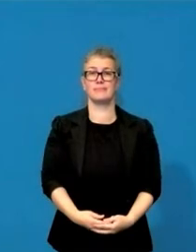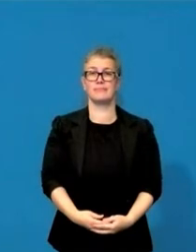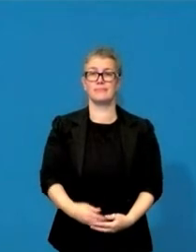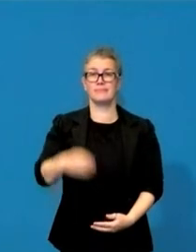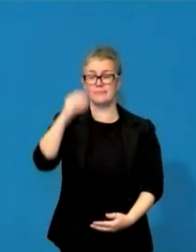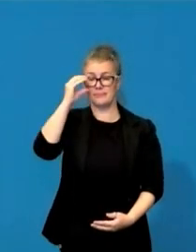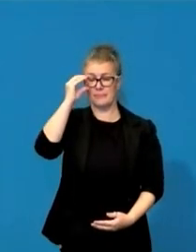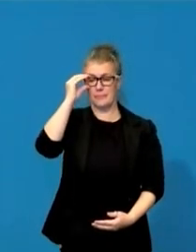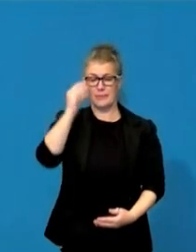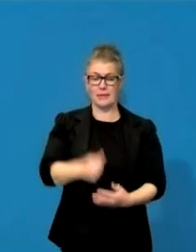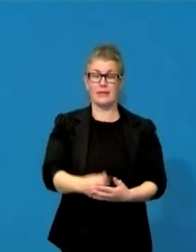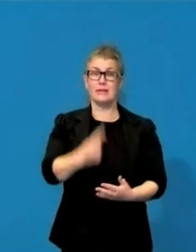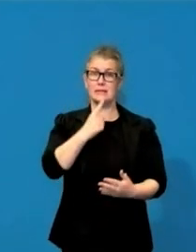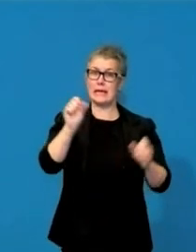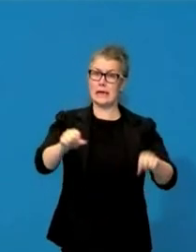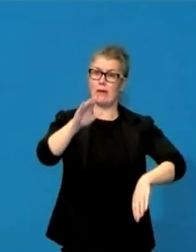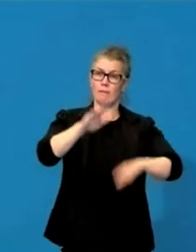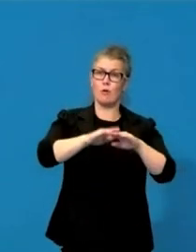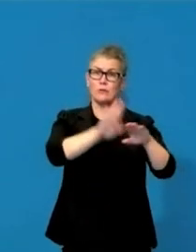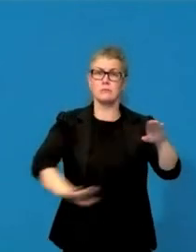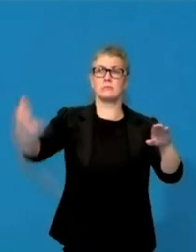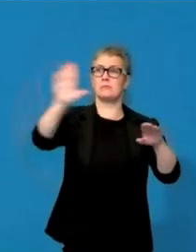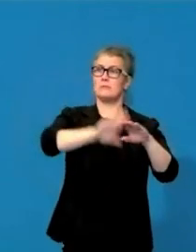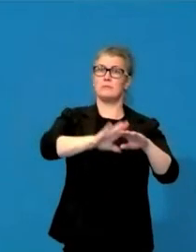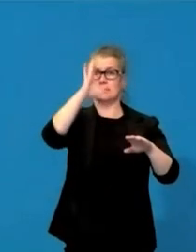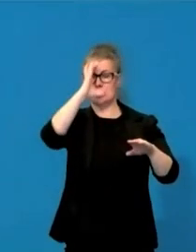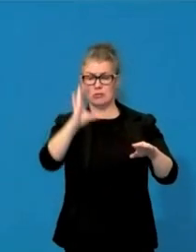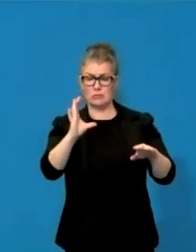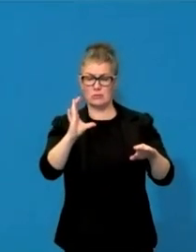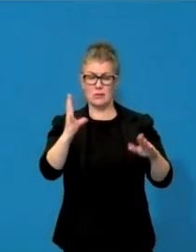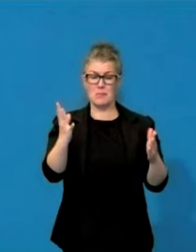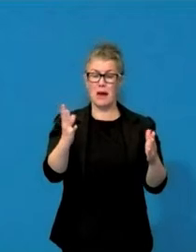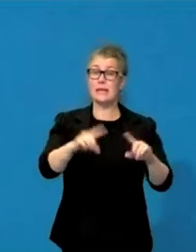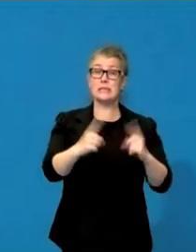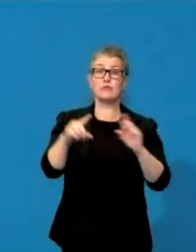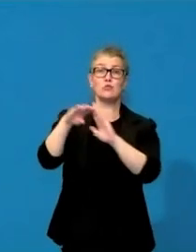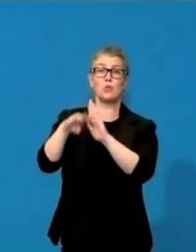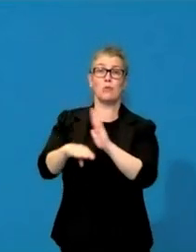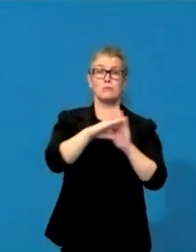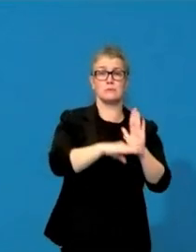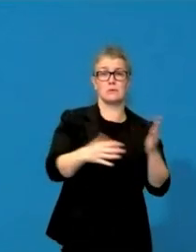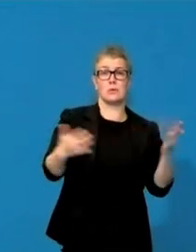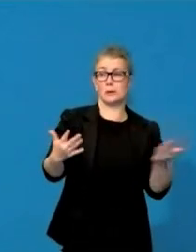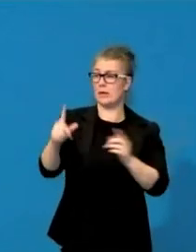They say they cover all of Australia, but then you go under the rules of the city, you